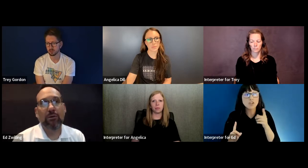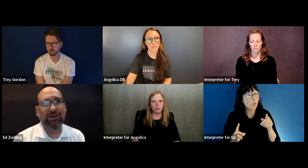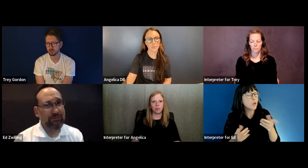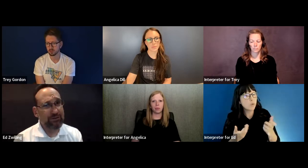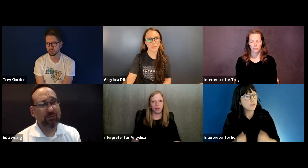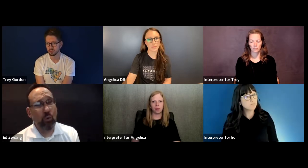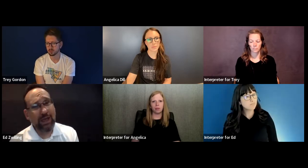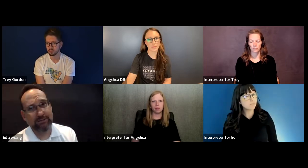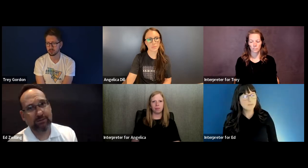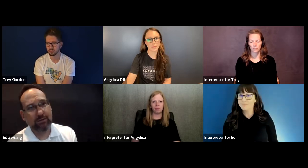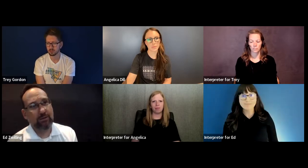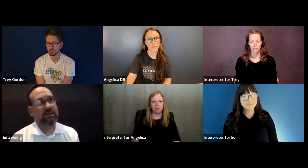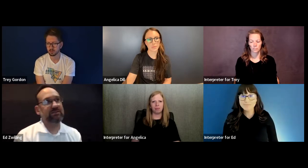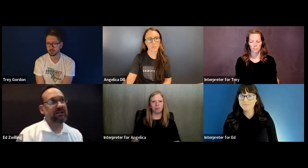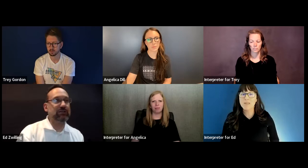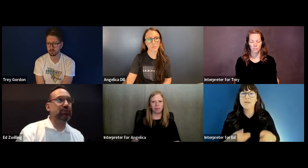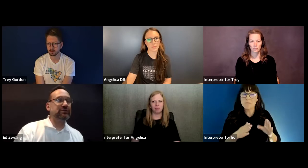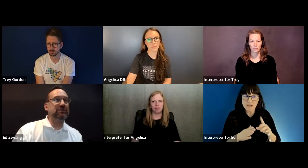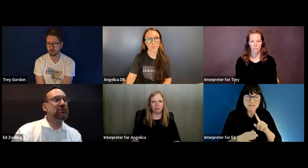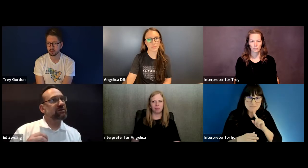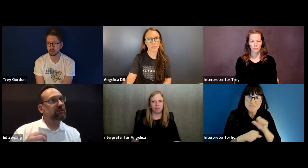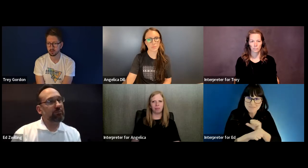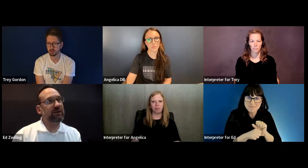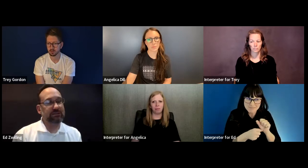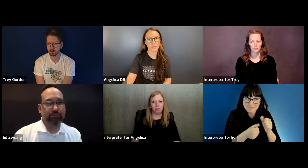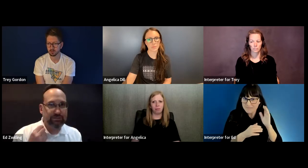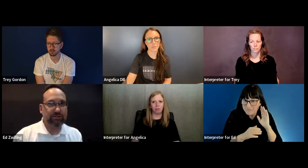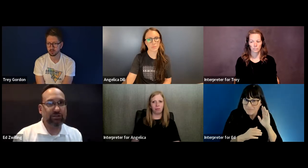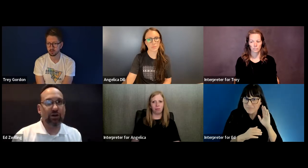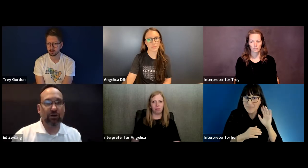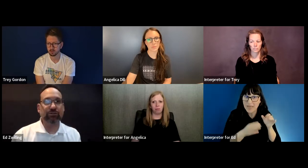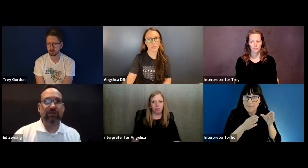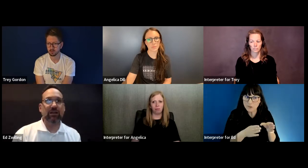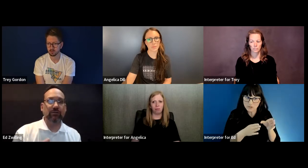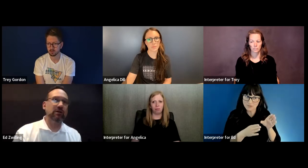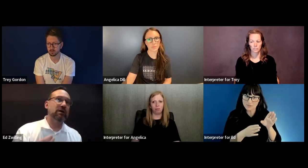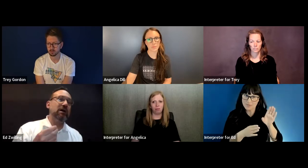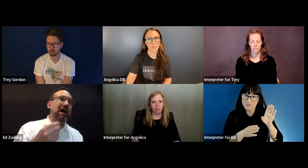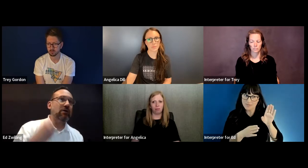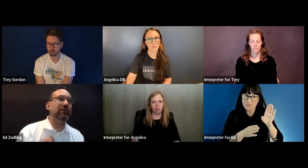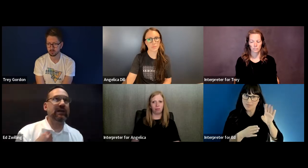but give it some weight because that's the person who's in the best position to understand how they